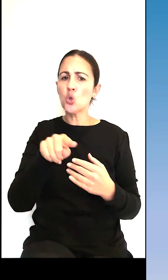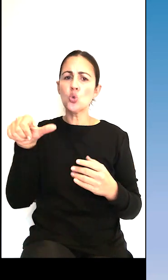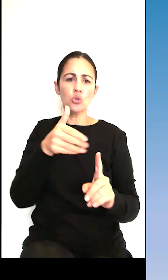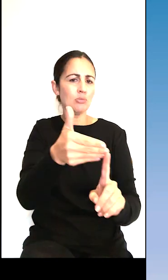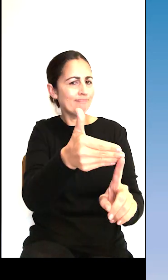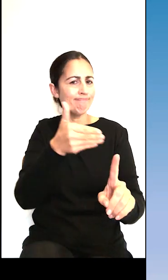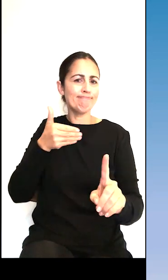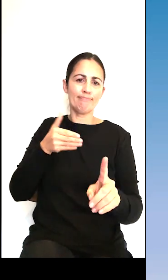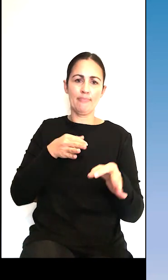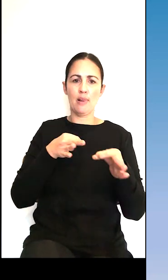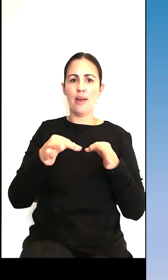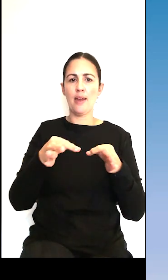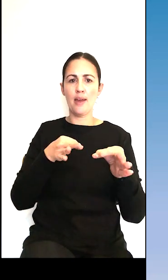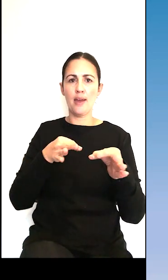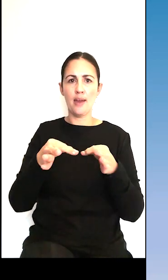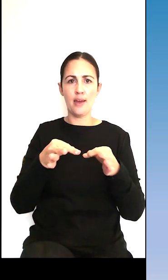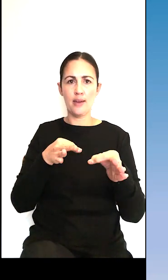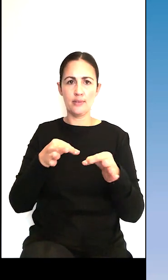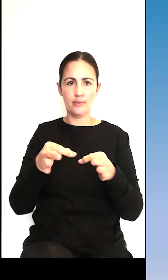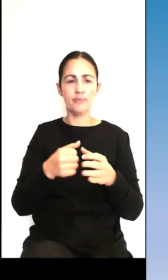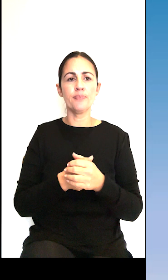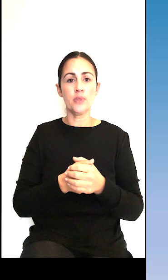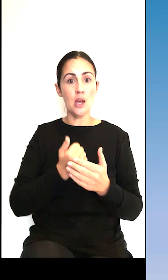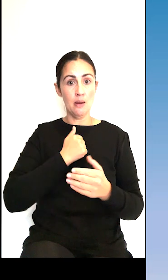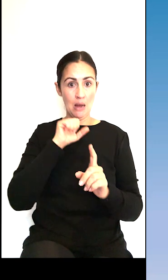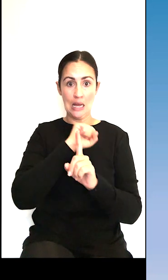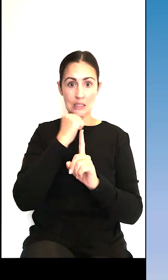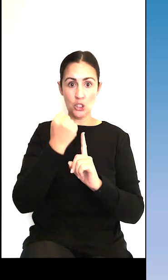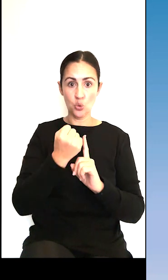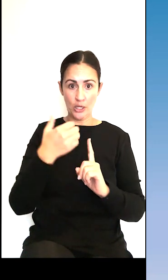as was the case in my situation. And as you've already heard,